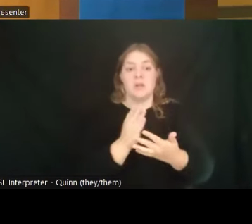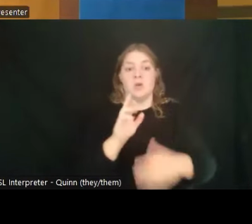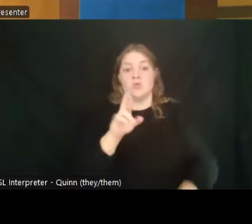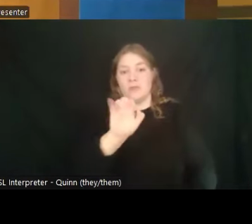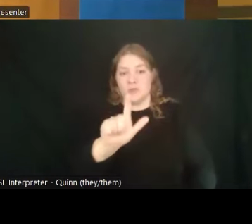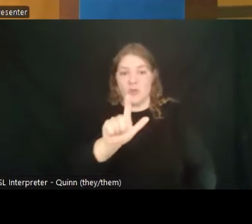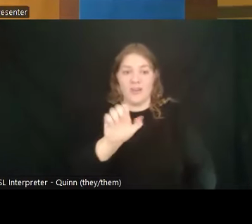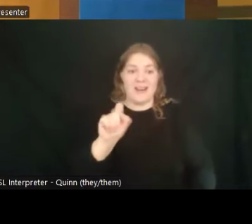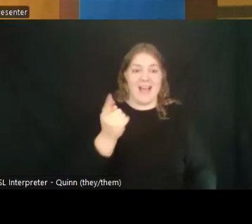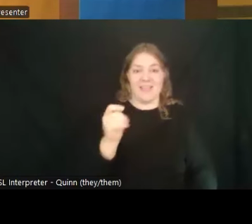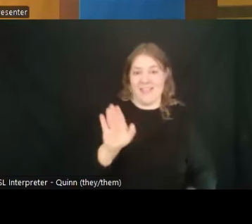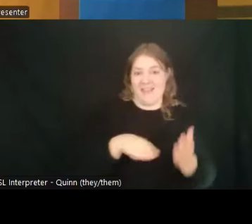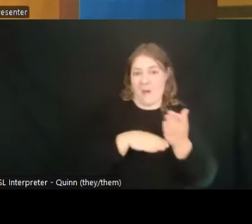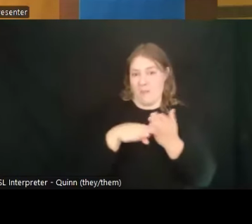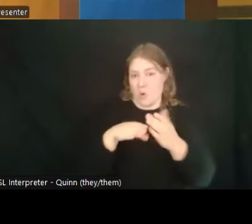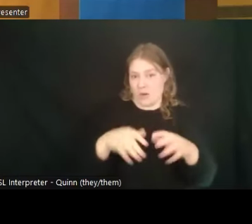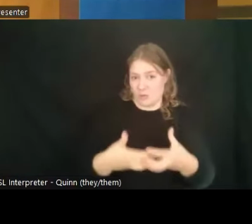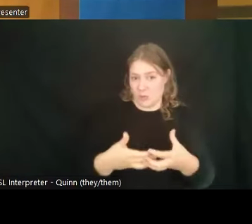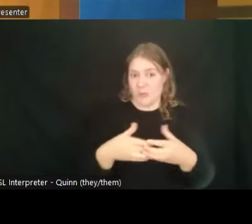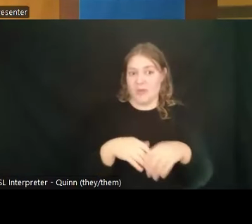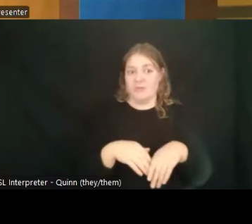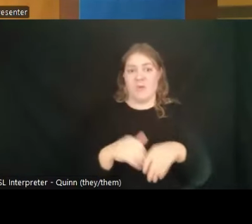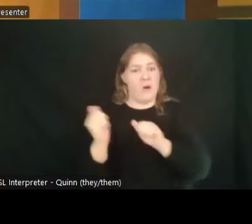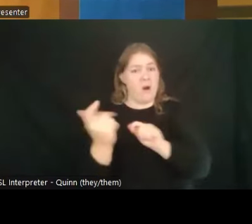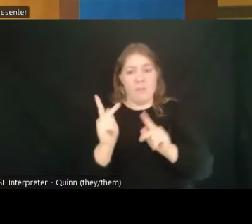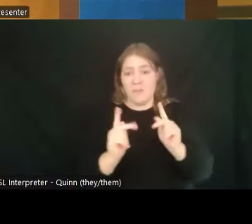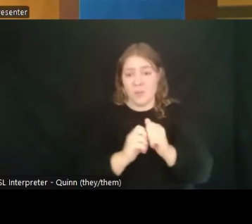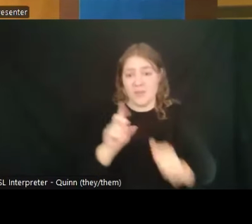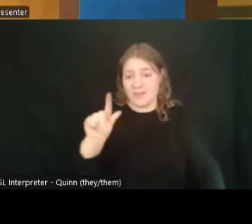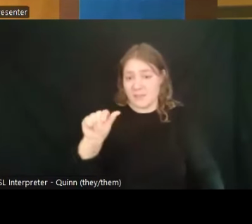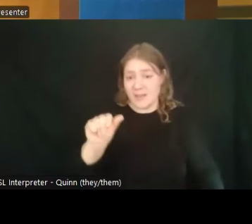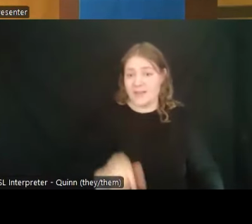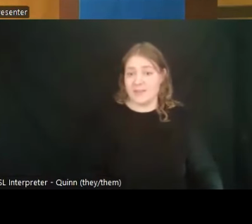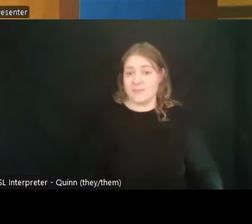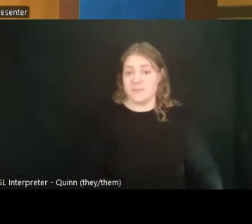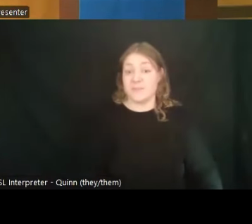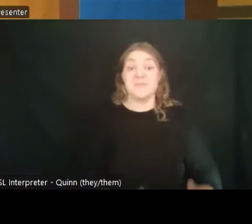groups and all people with who have uh disabilities I'm going to pass it to Sean